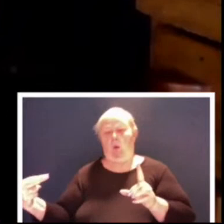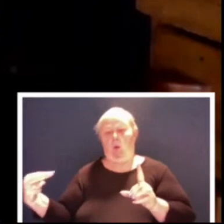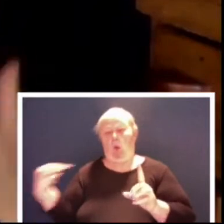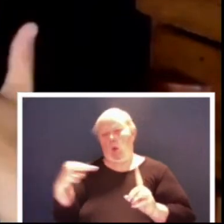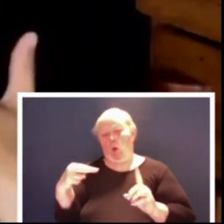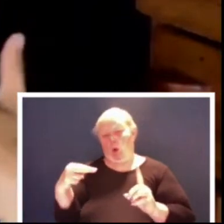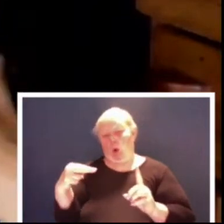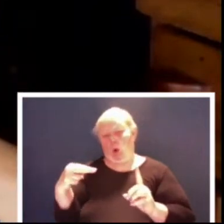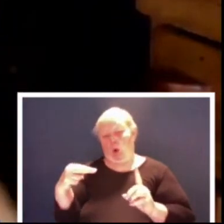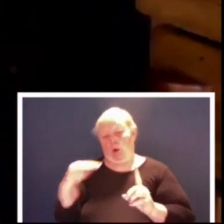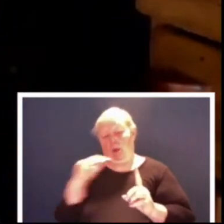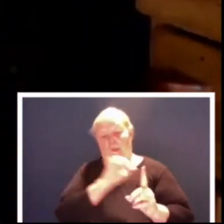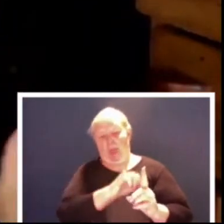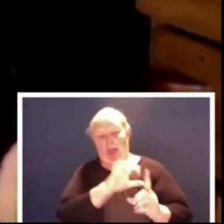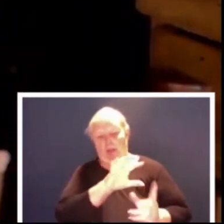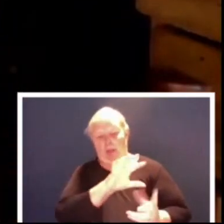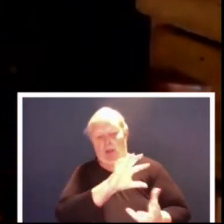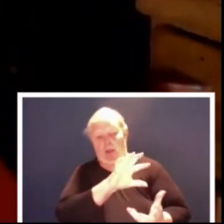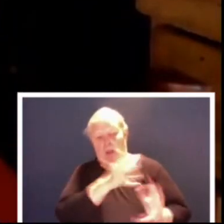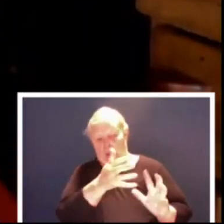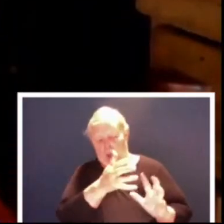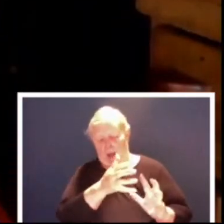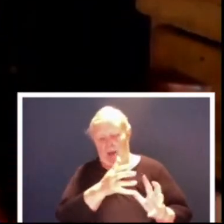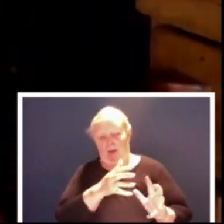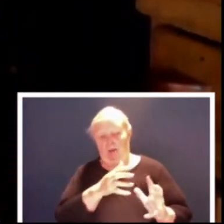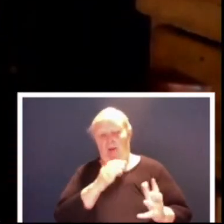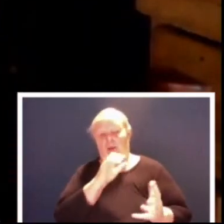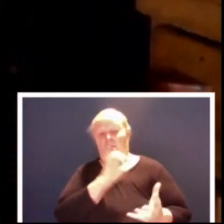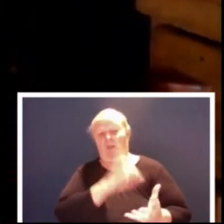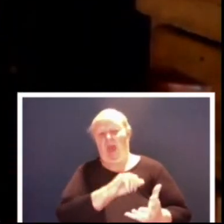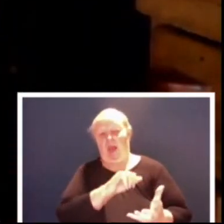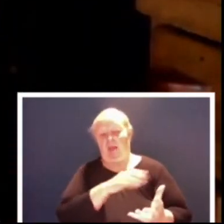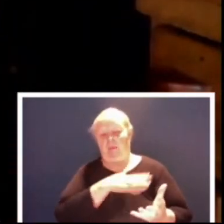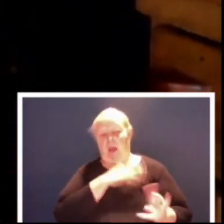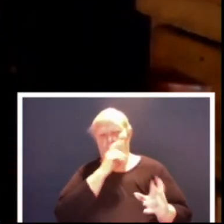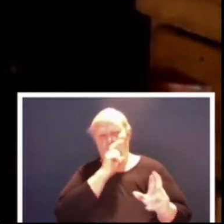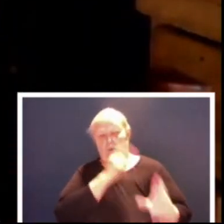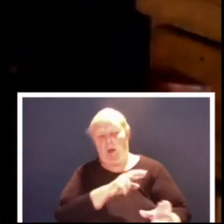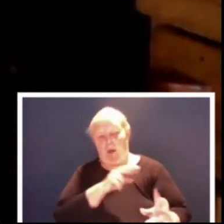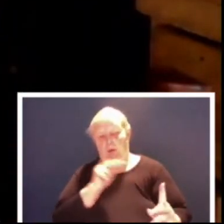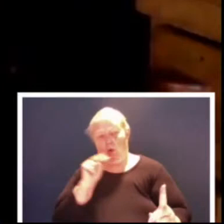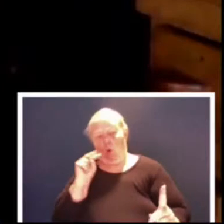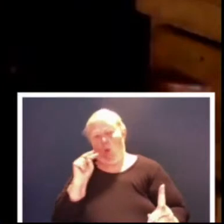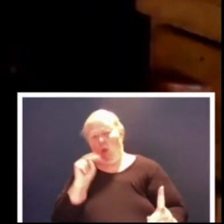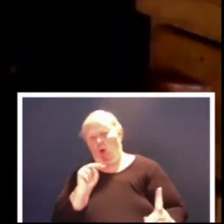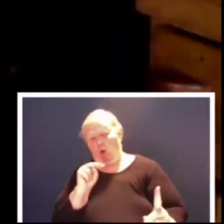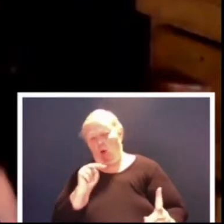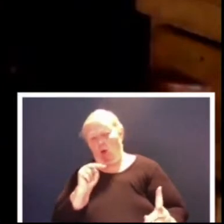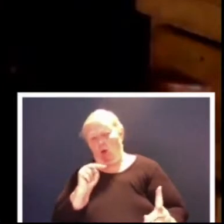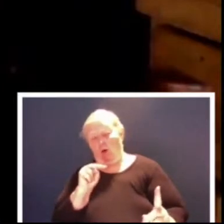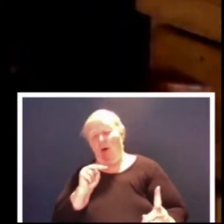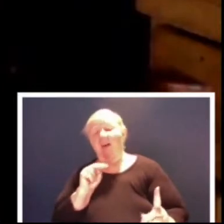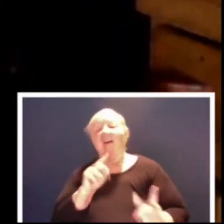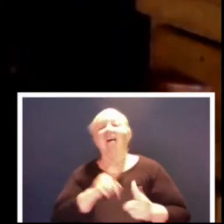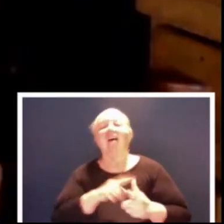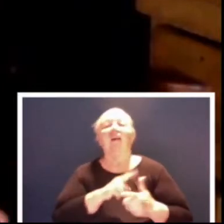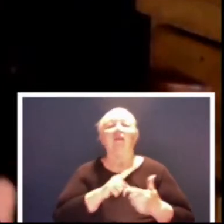you can then choose to do some of those exercises or just breathe. Call up someone, whatever it is for you